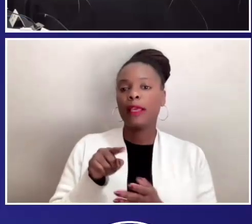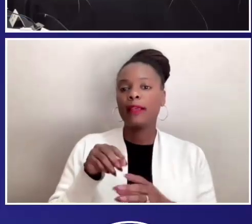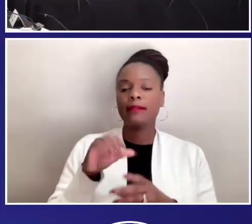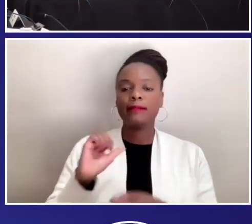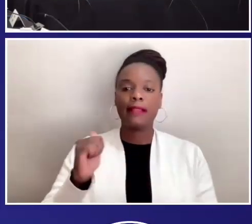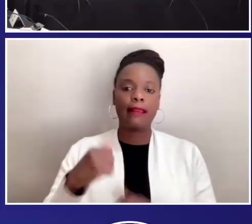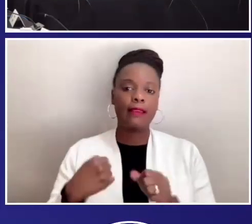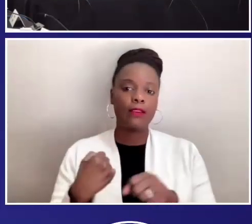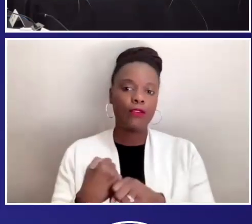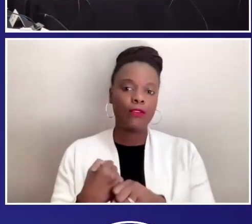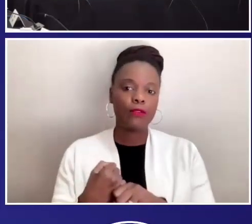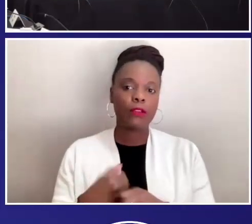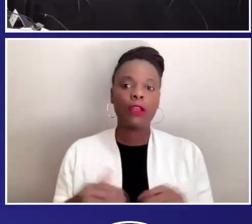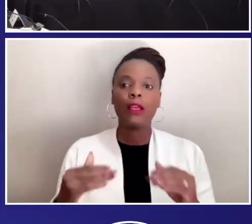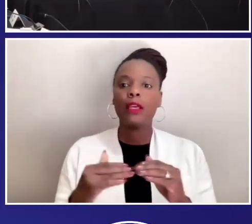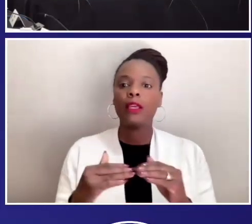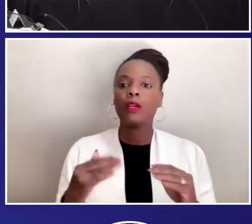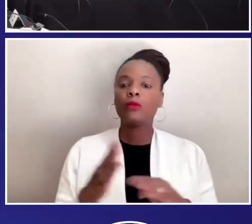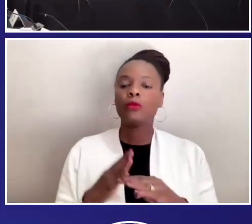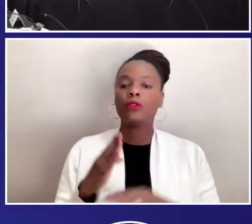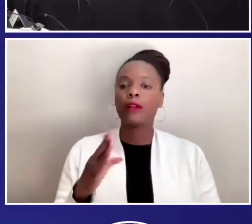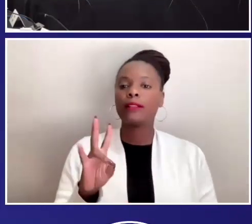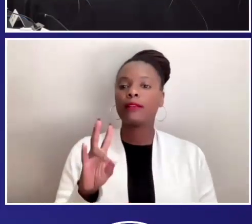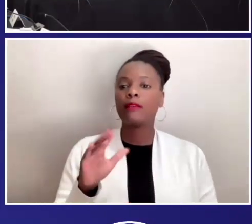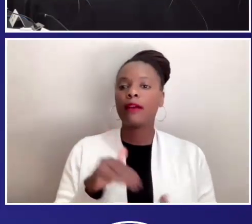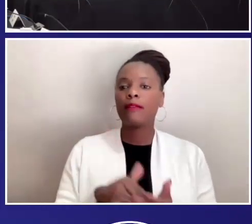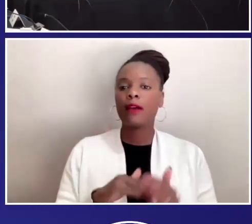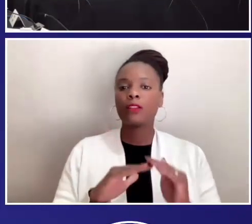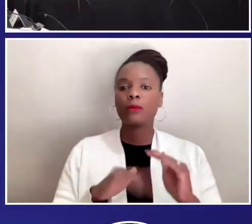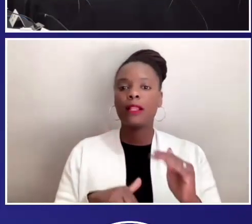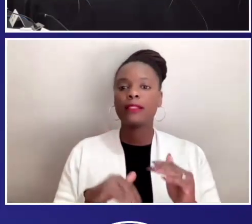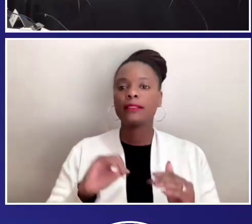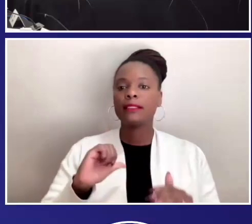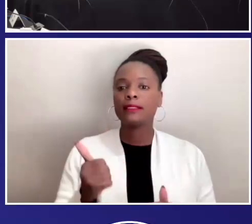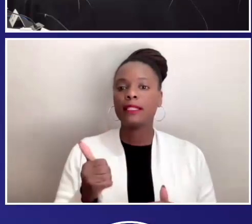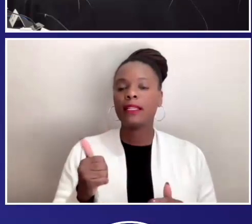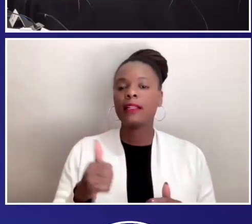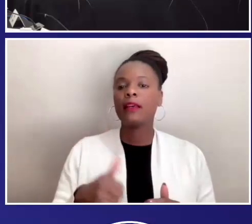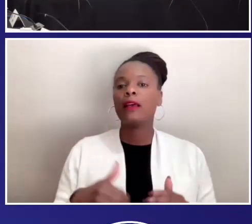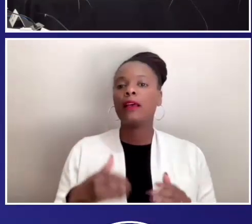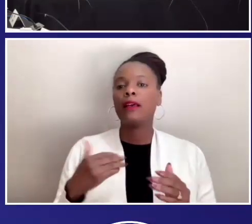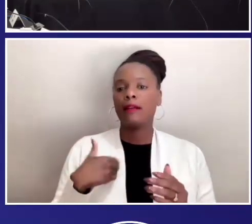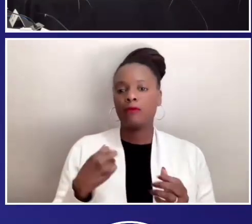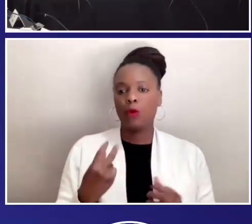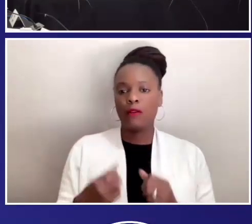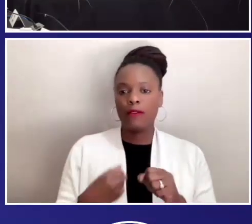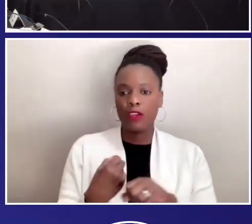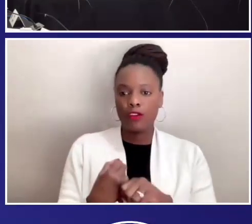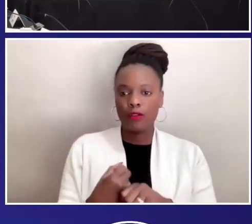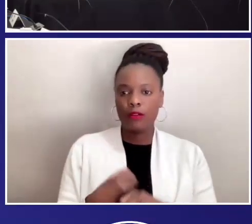but less than ten, they have 12 years. Equal to or greater than $10,000, but less than 20, they have 15.